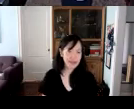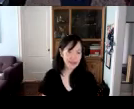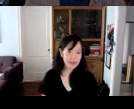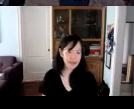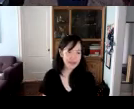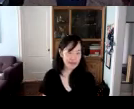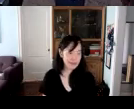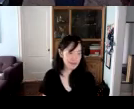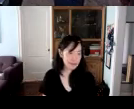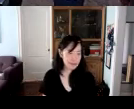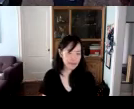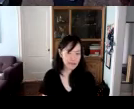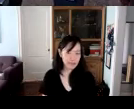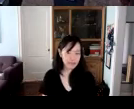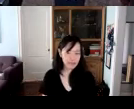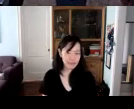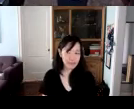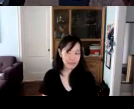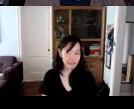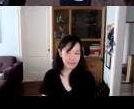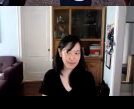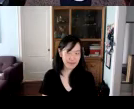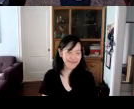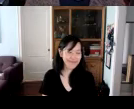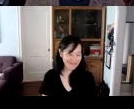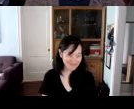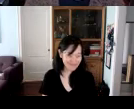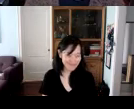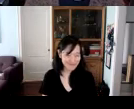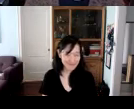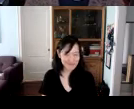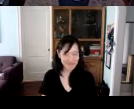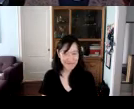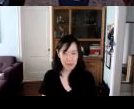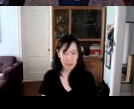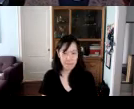Again, please be sure to use an email address that you use regularly for the grant interface.